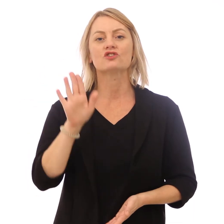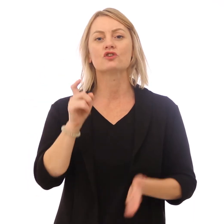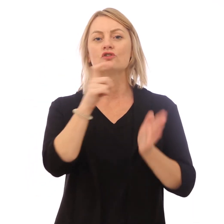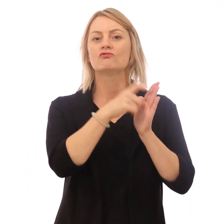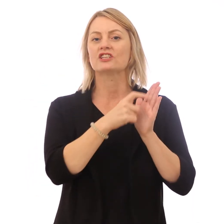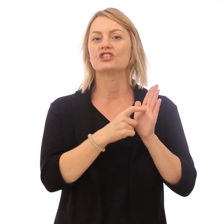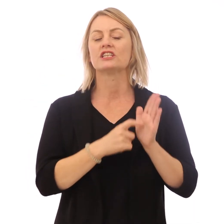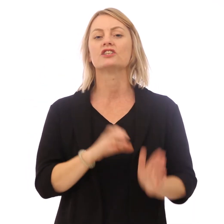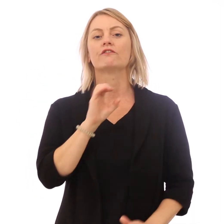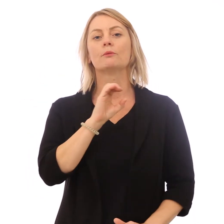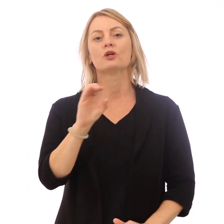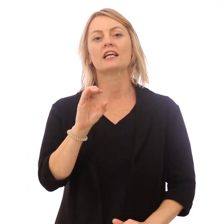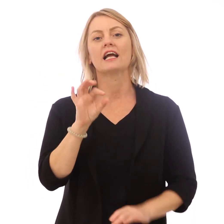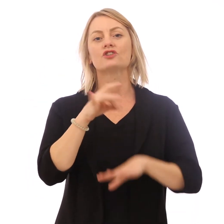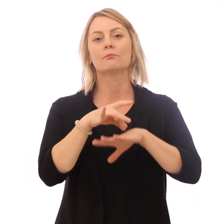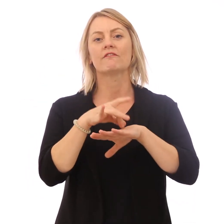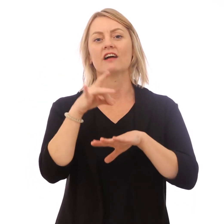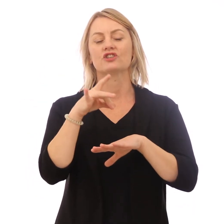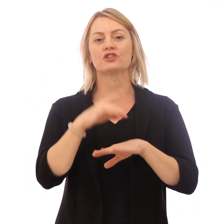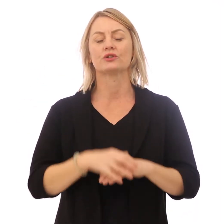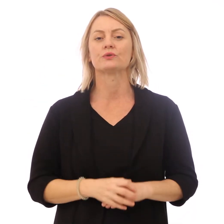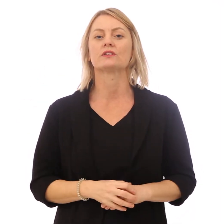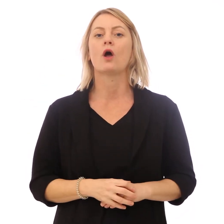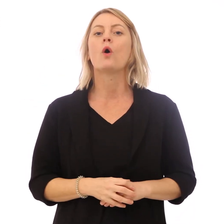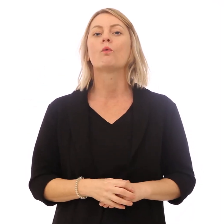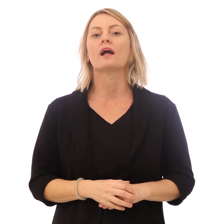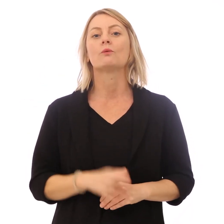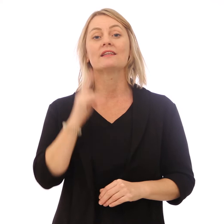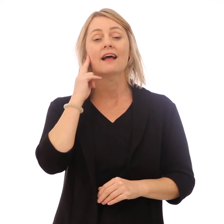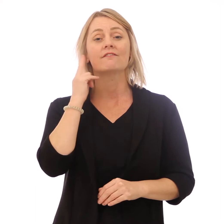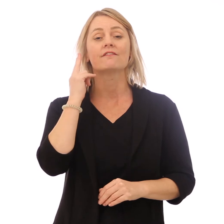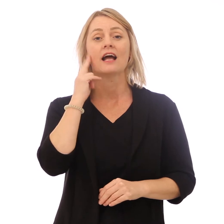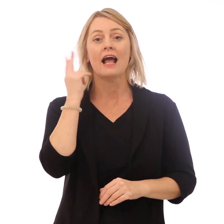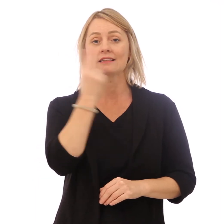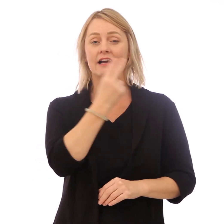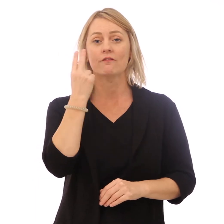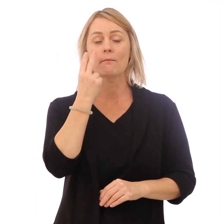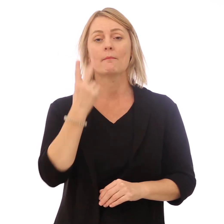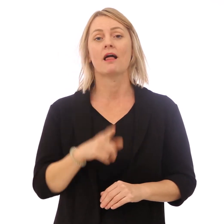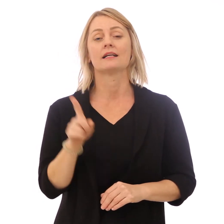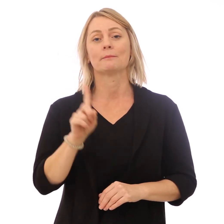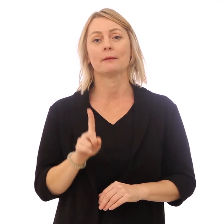working with Deaf and Deafblind People and hold a Level 3 Certificate in Lipspeaking.